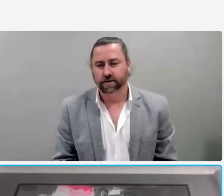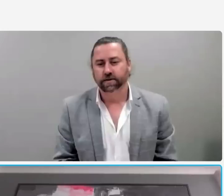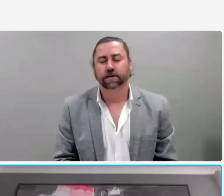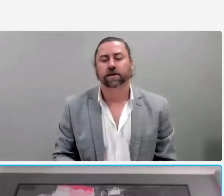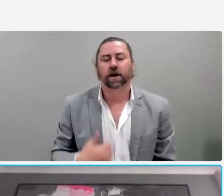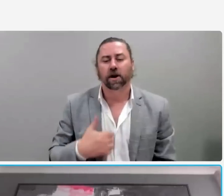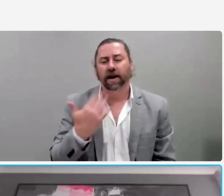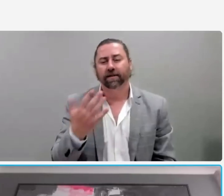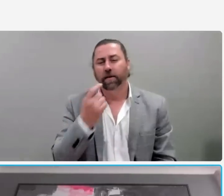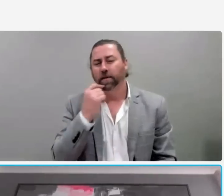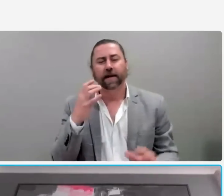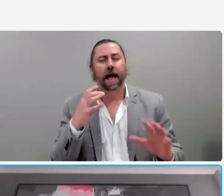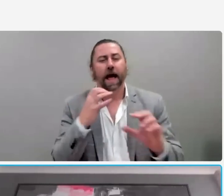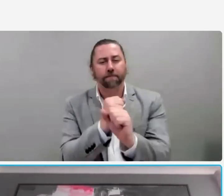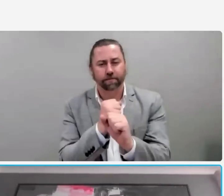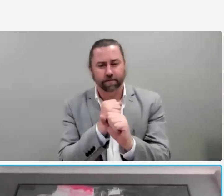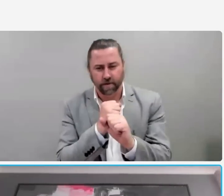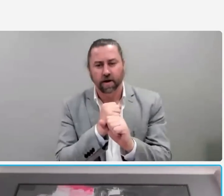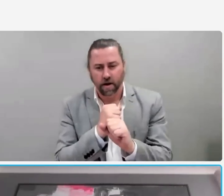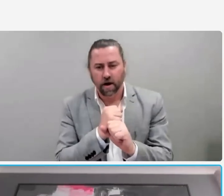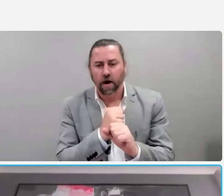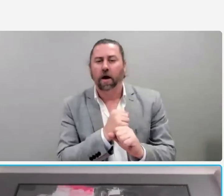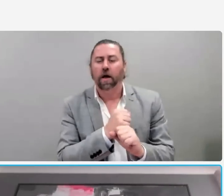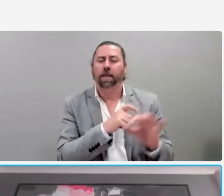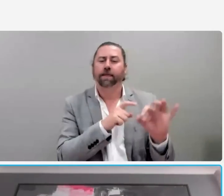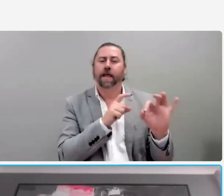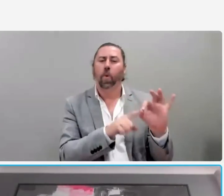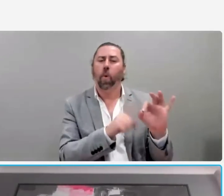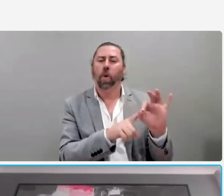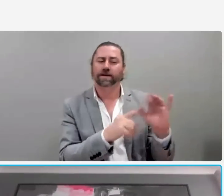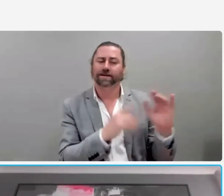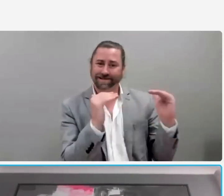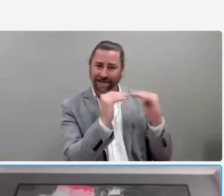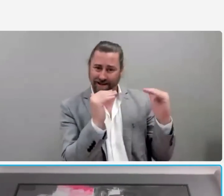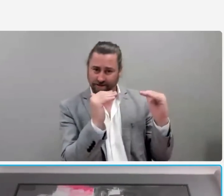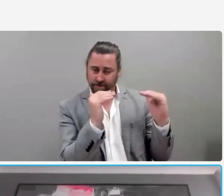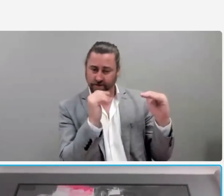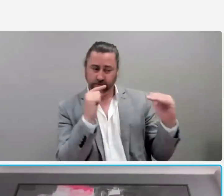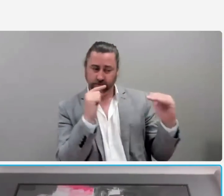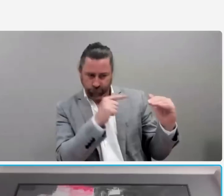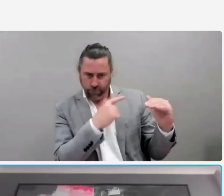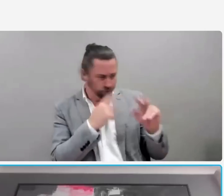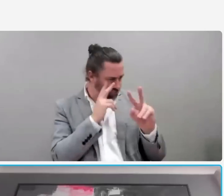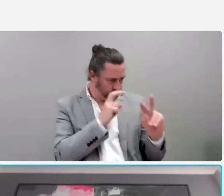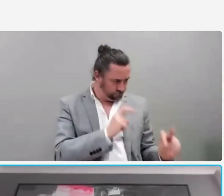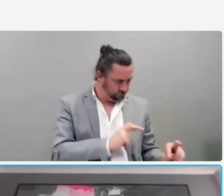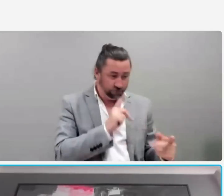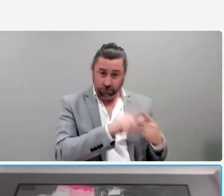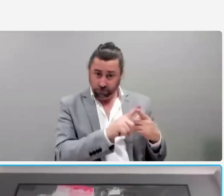you an overview of our review of the Aged Care Quality Standards which is just one of the key regulatory leaders of the broader framework